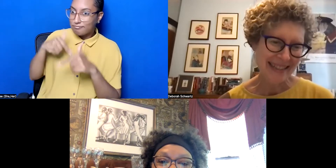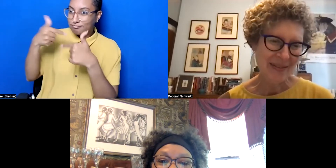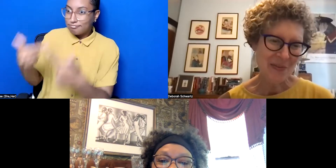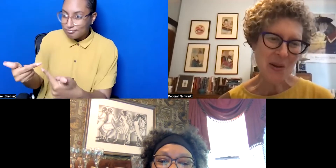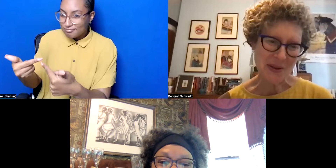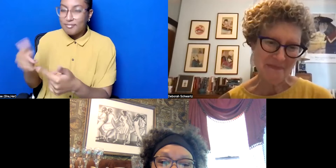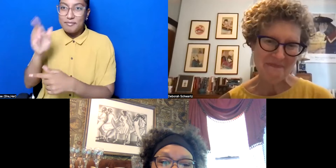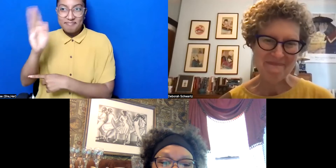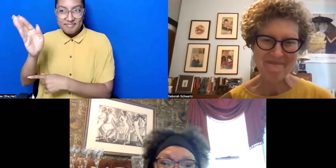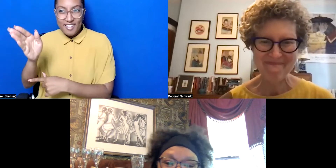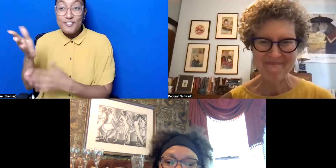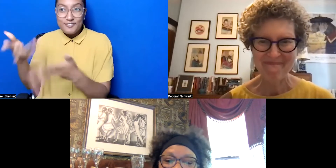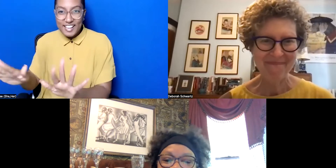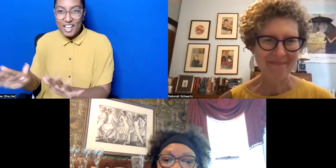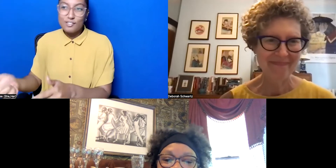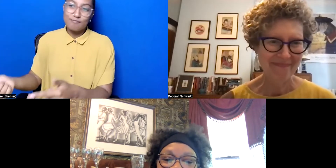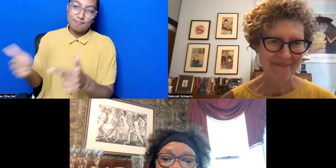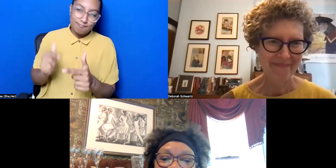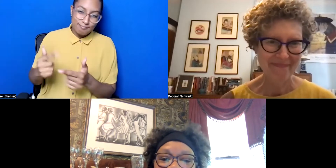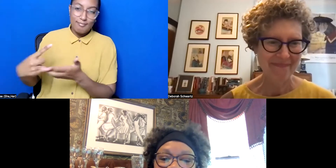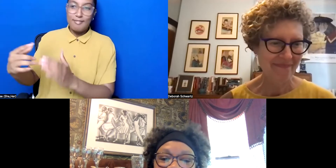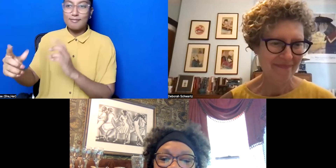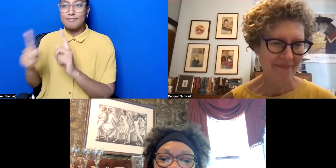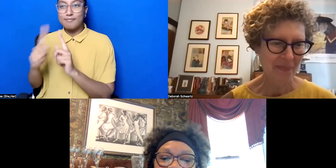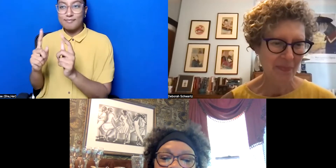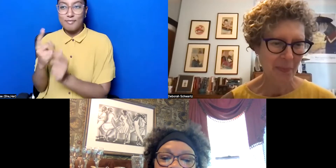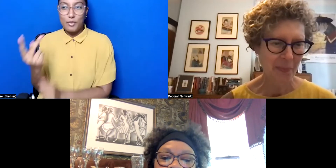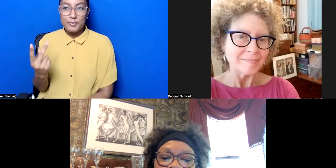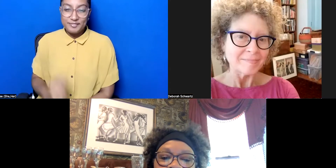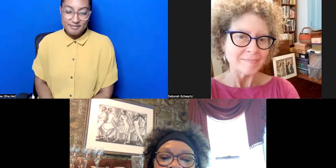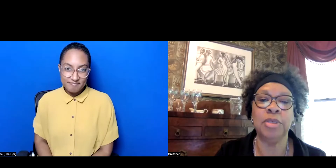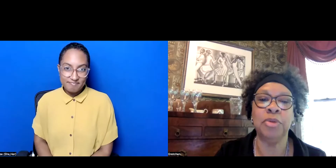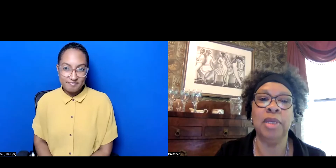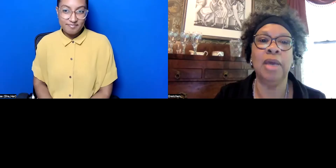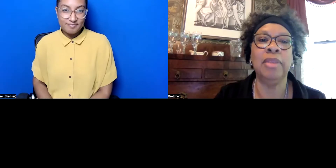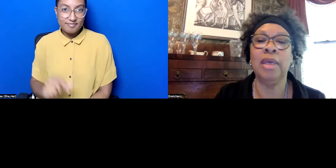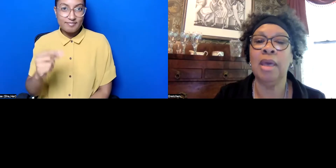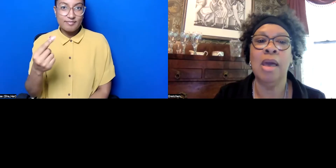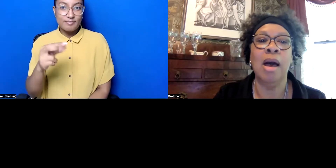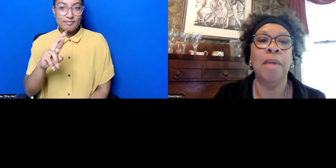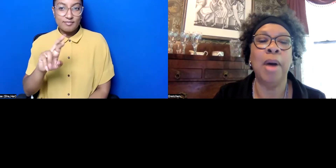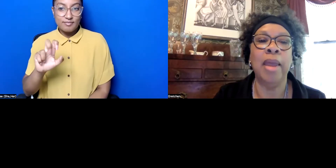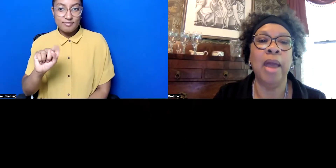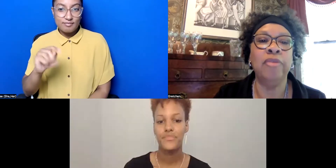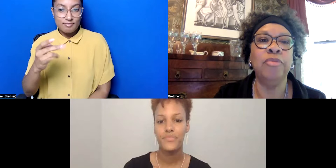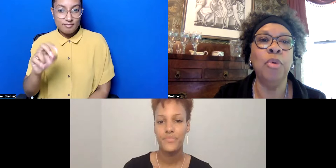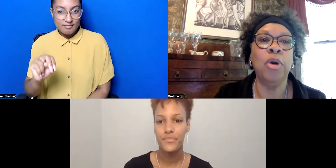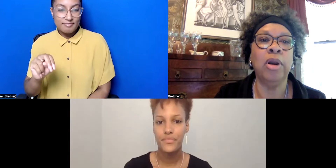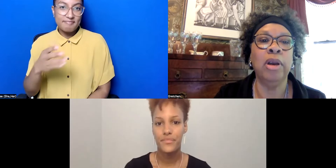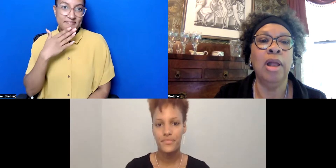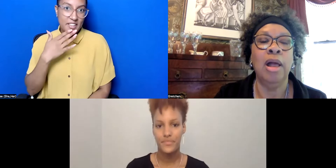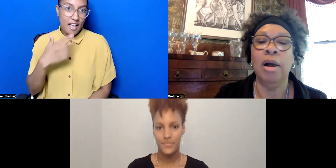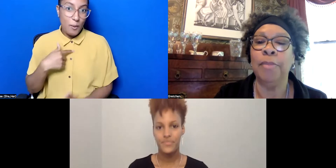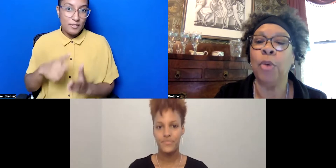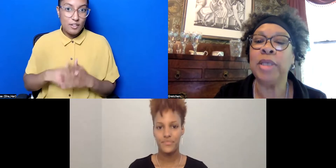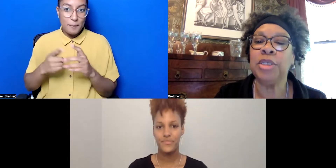Thanks Deborah, thank you I'll just start by, by sharing my screen I think I have more questions,